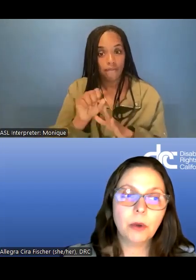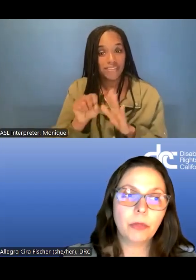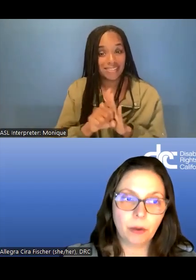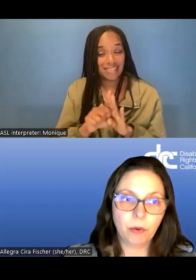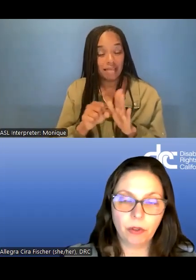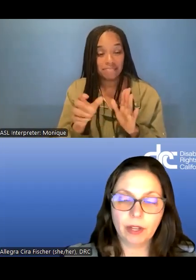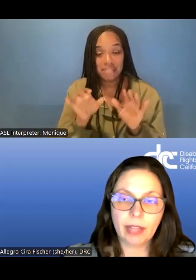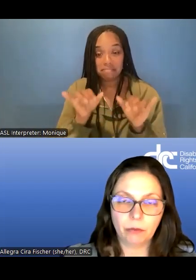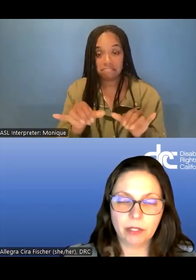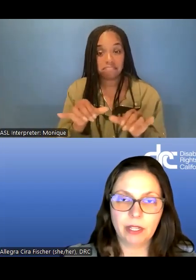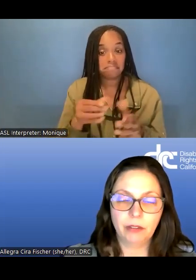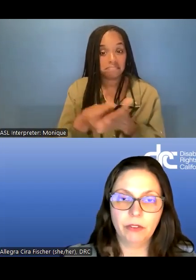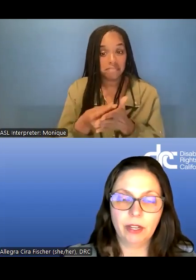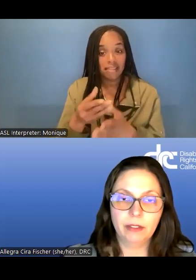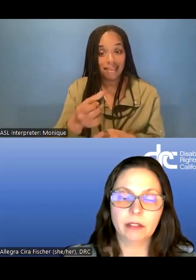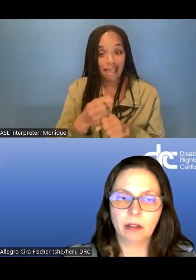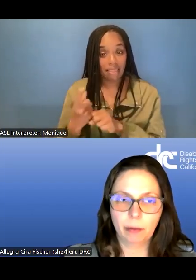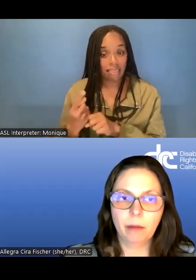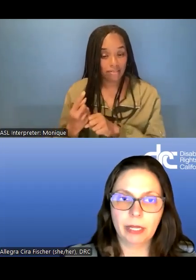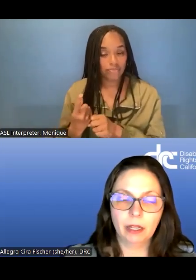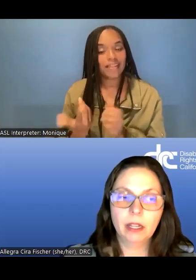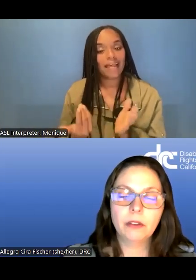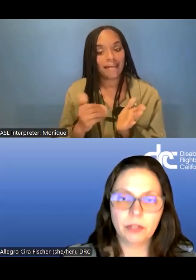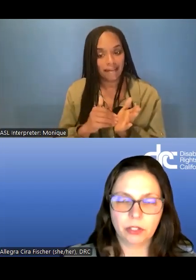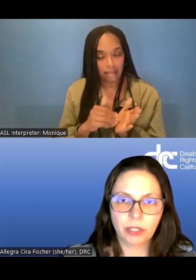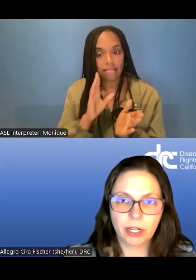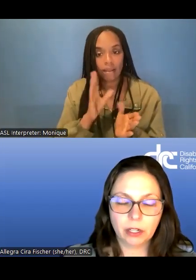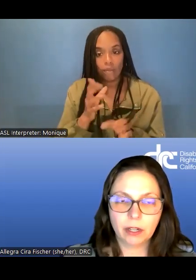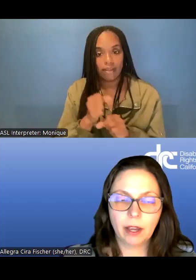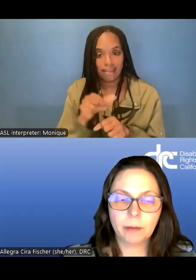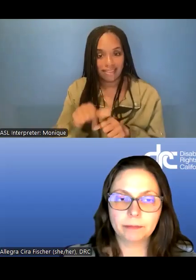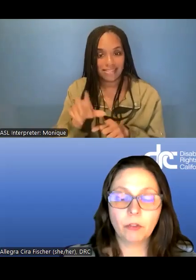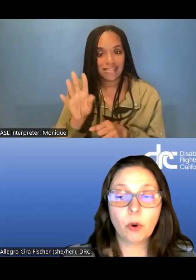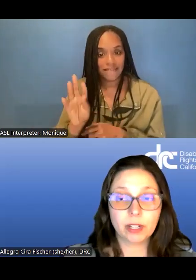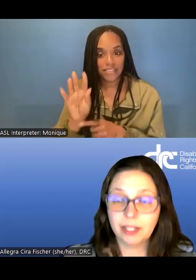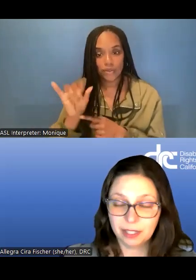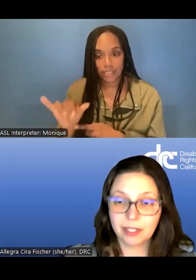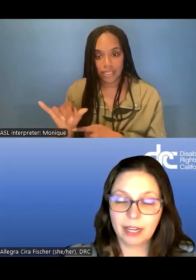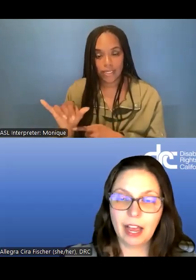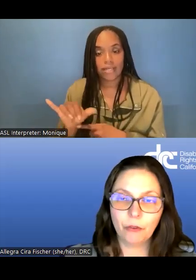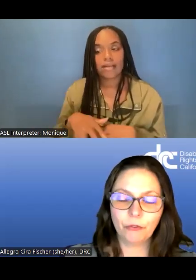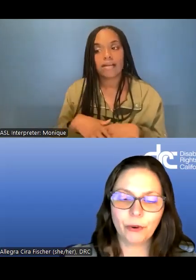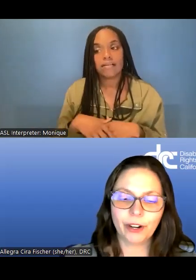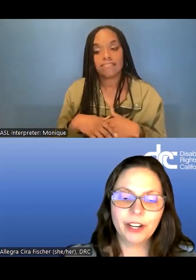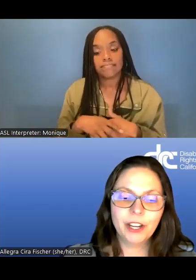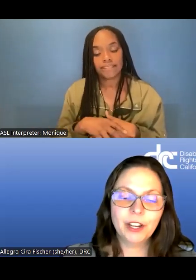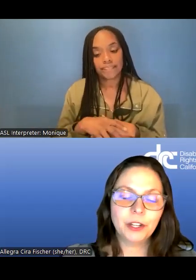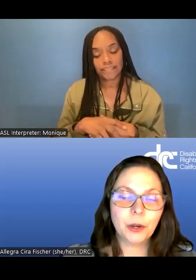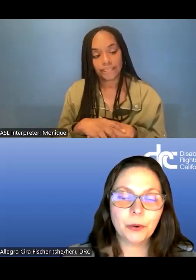they will again receive in this upcoming fiscal year. Of course, that doesn't account for, you know,